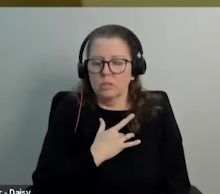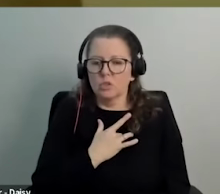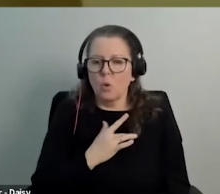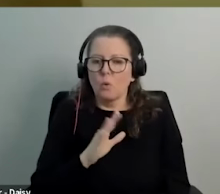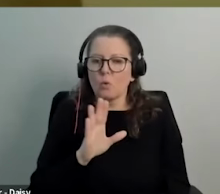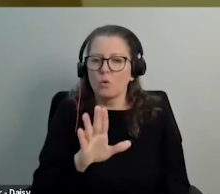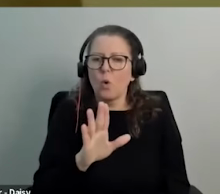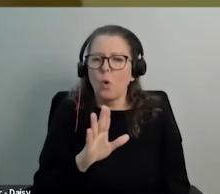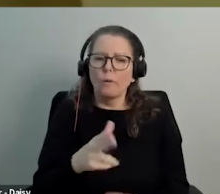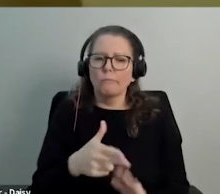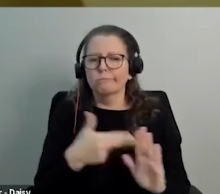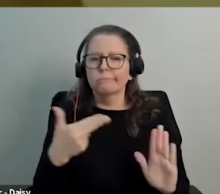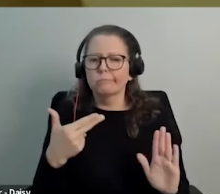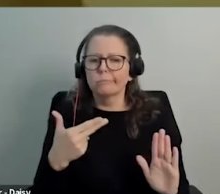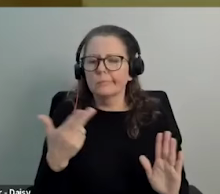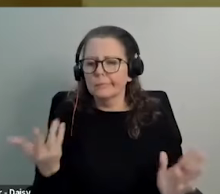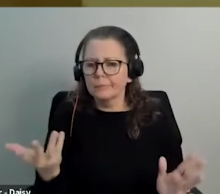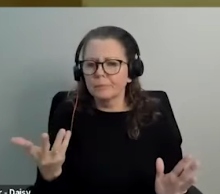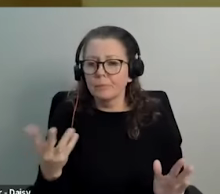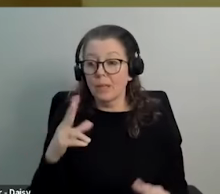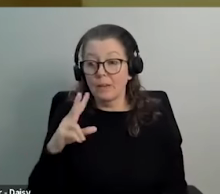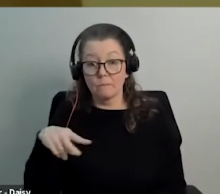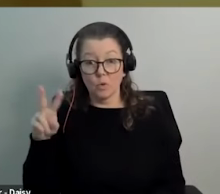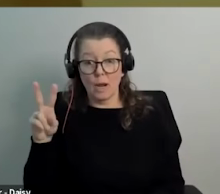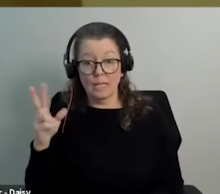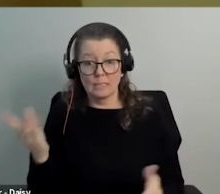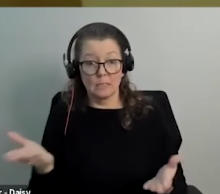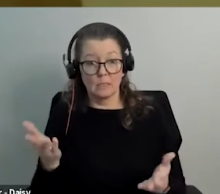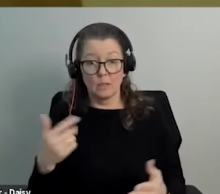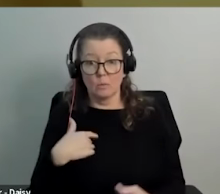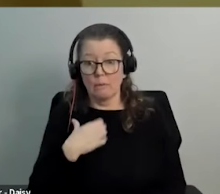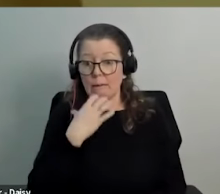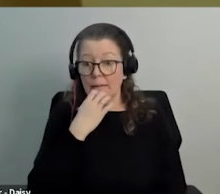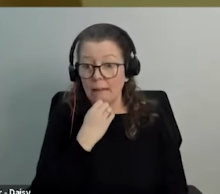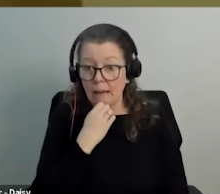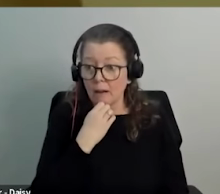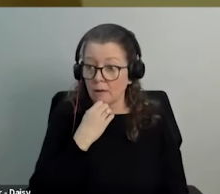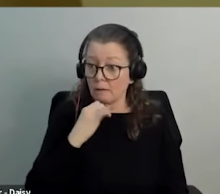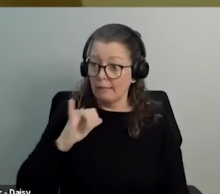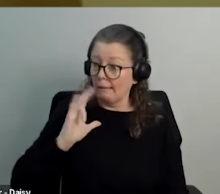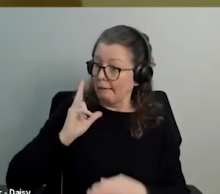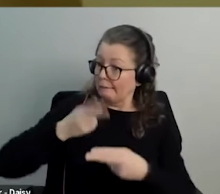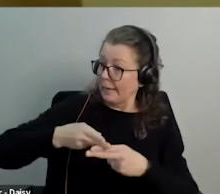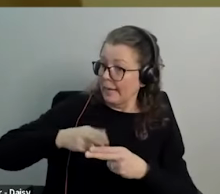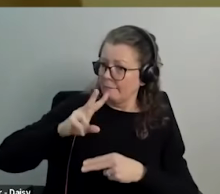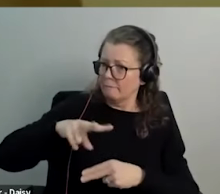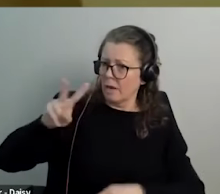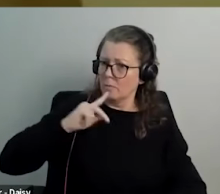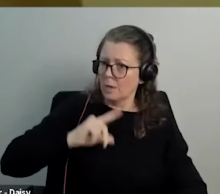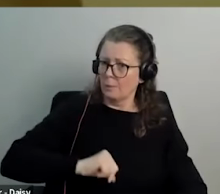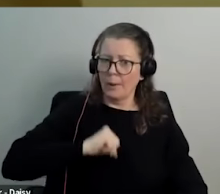Like, you know, at least I know of Verizon, you know, we care about our brand. You know, we take a lot of pride in our brands,